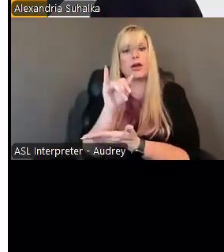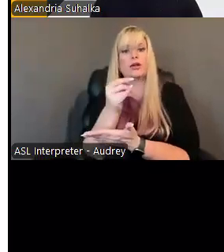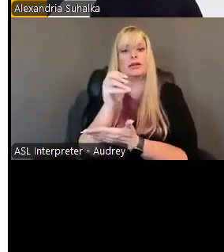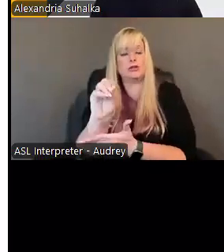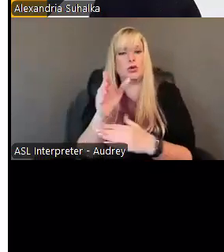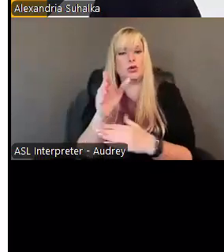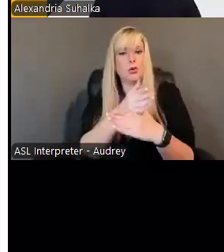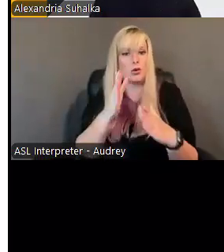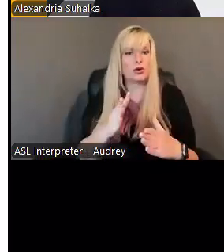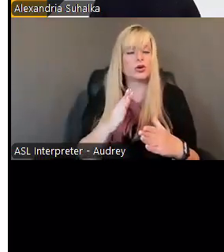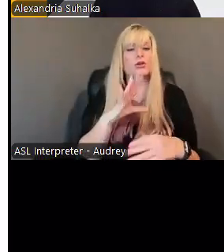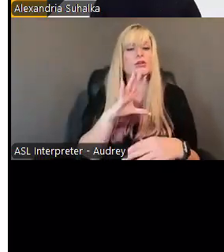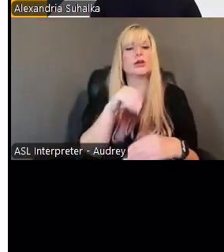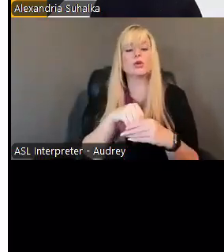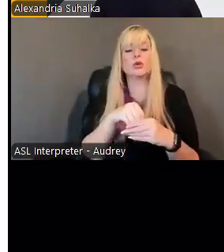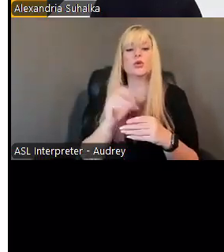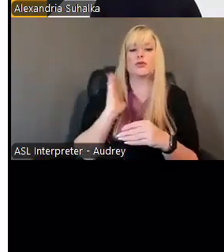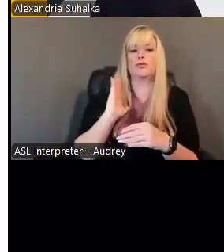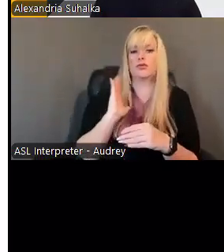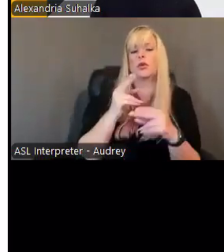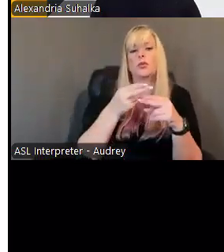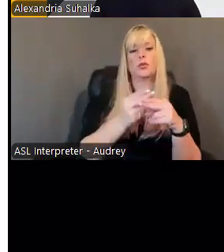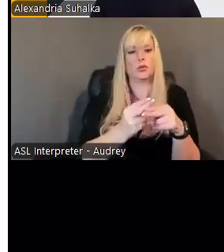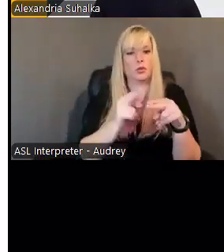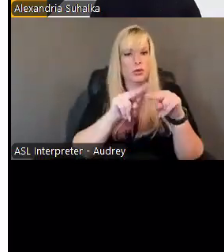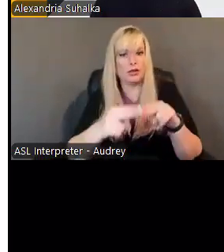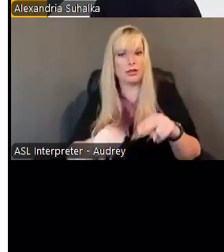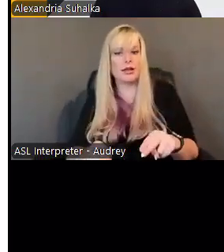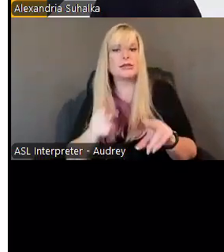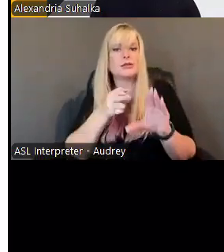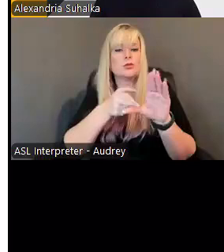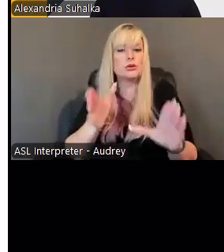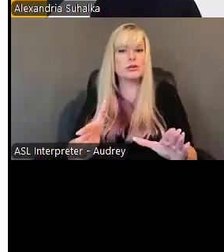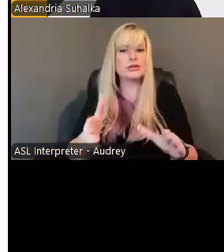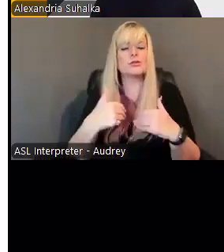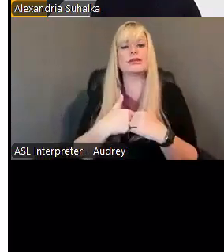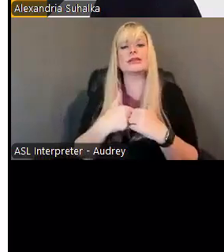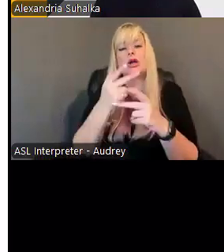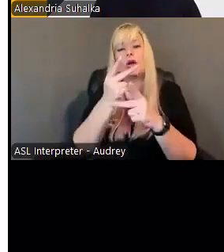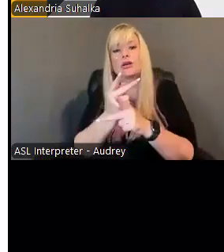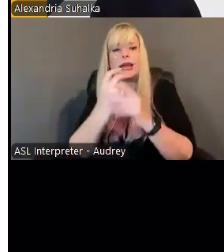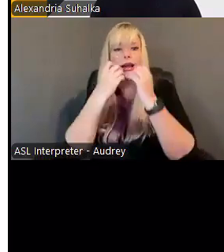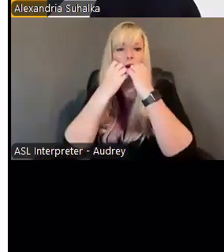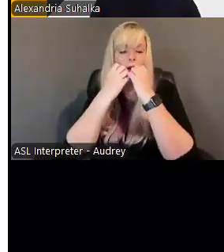former weight loss participants, their care partners, interventionists, advocates within the